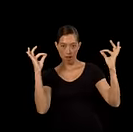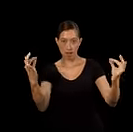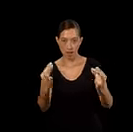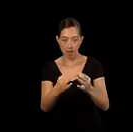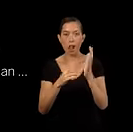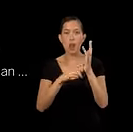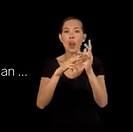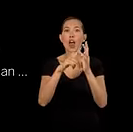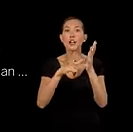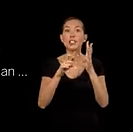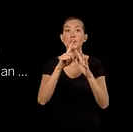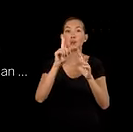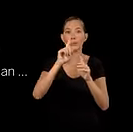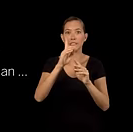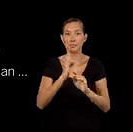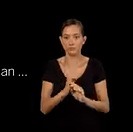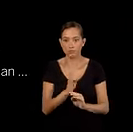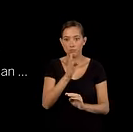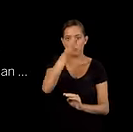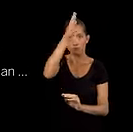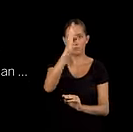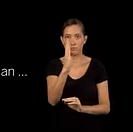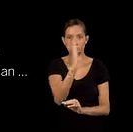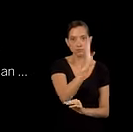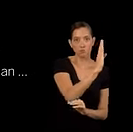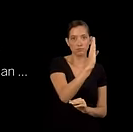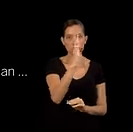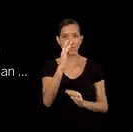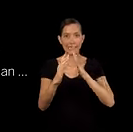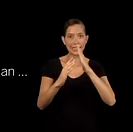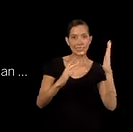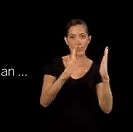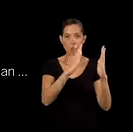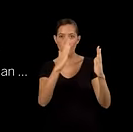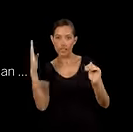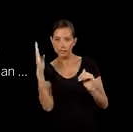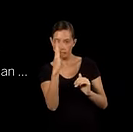Longitude measures how far east or west a point is from a specific meridian...